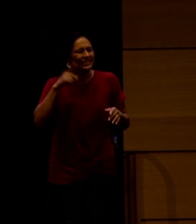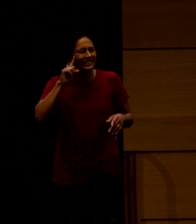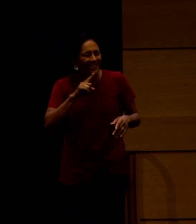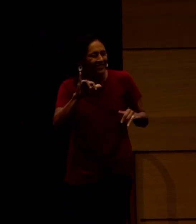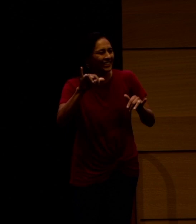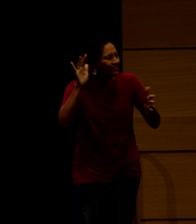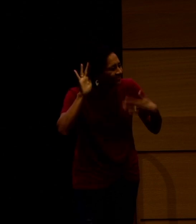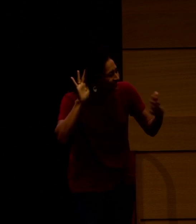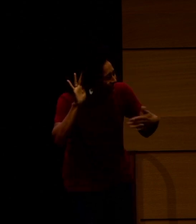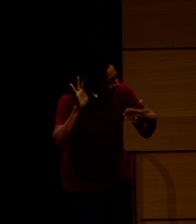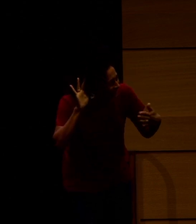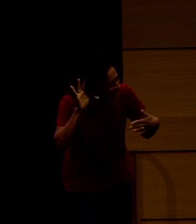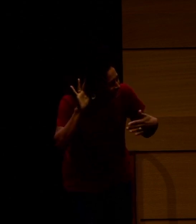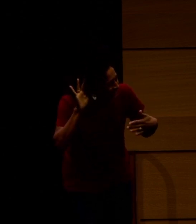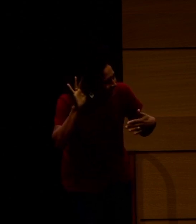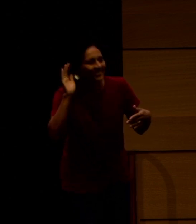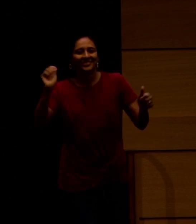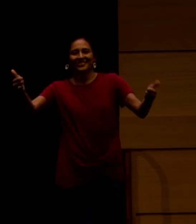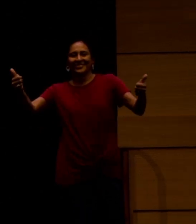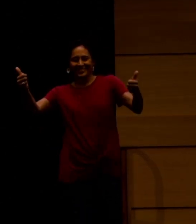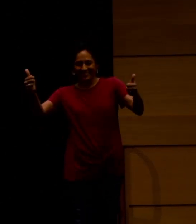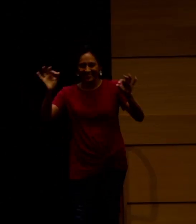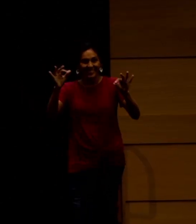Oh that’s right.. I’m deaf. Louder! Great job!